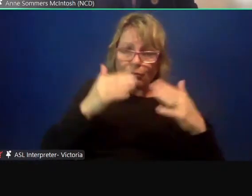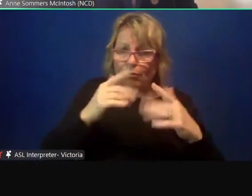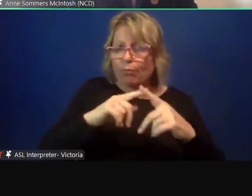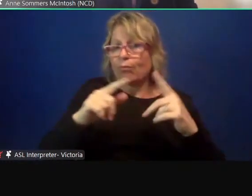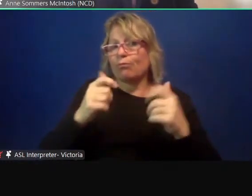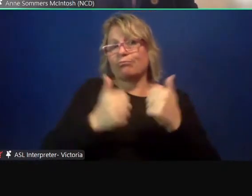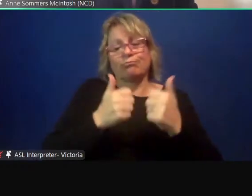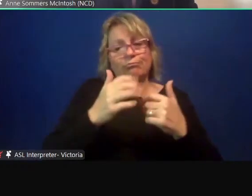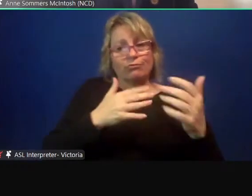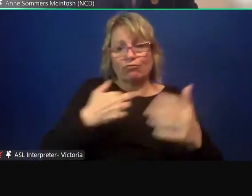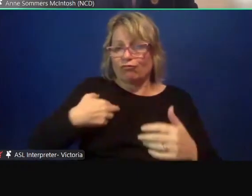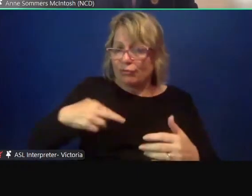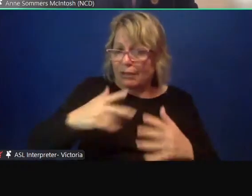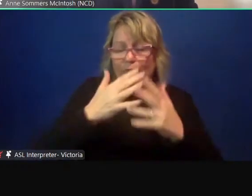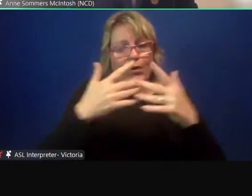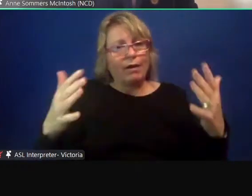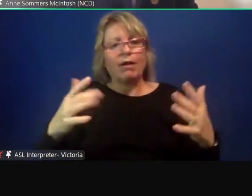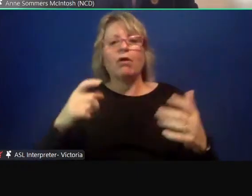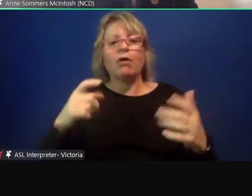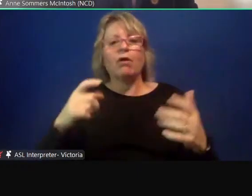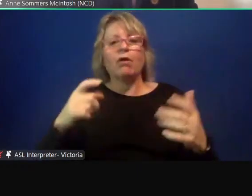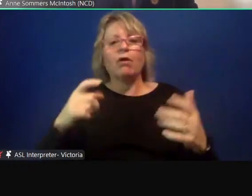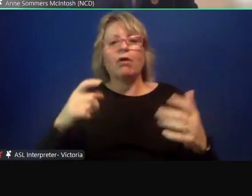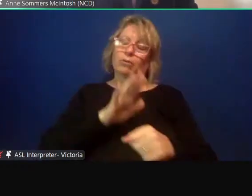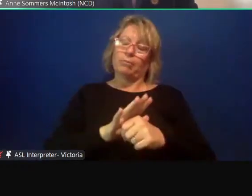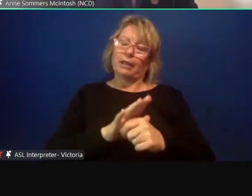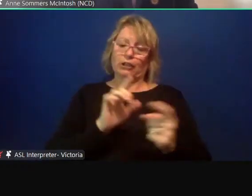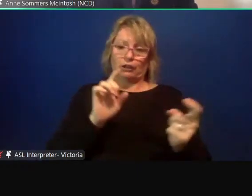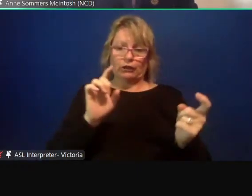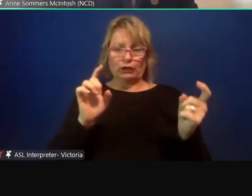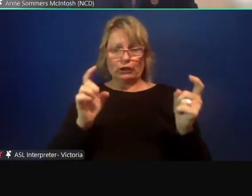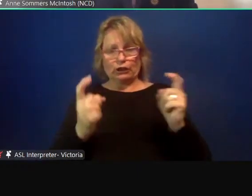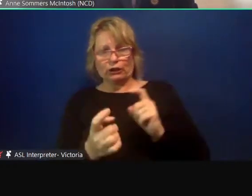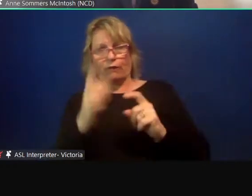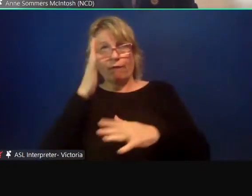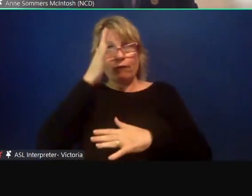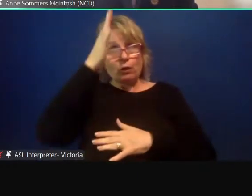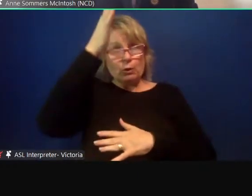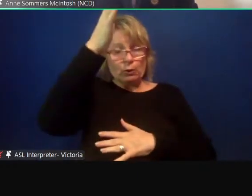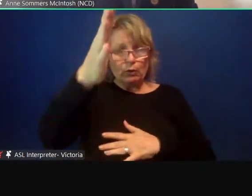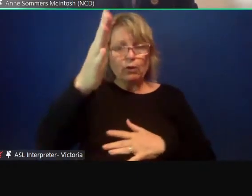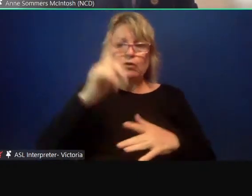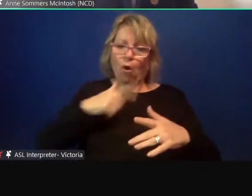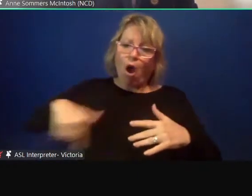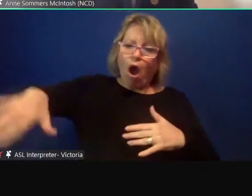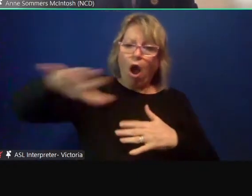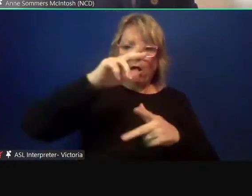Let us recommit to shaping a future in which all members of this beautiful community can have and